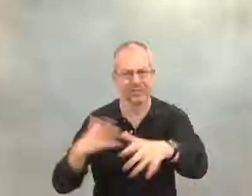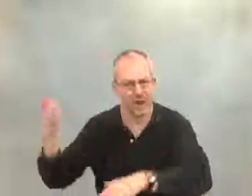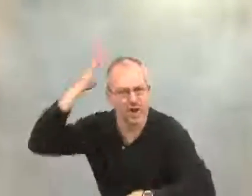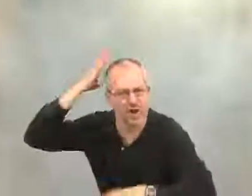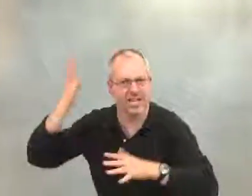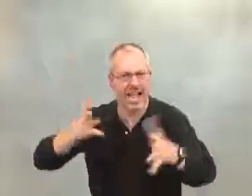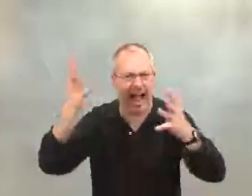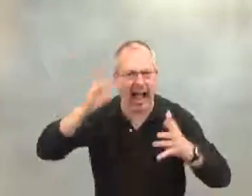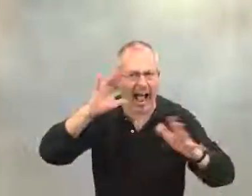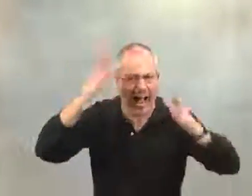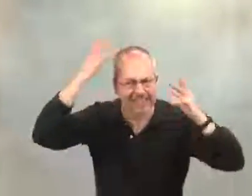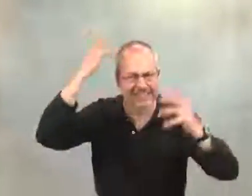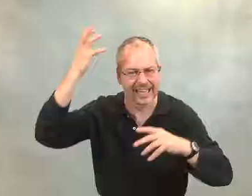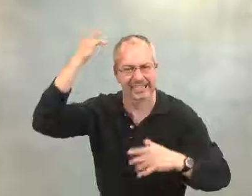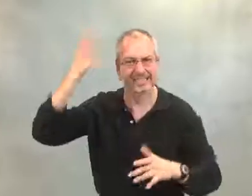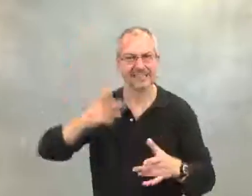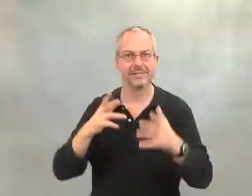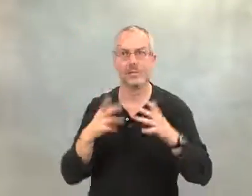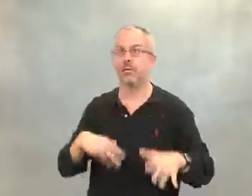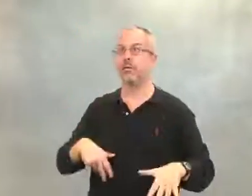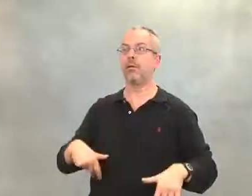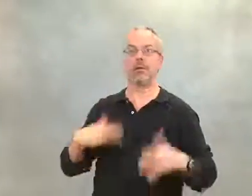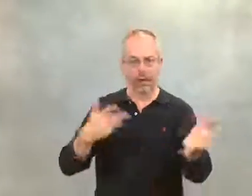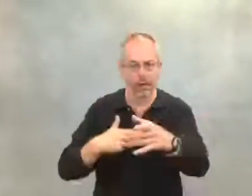when my dad approached him gesturing I was hurt. He was saying I needed ice, and the manager sat there, not comprehending.